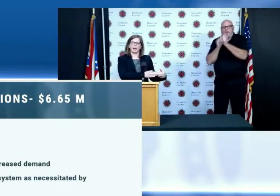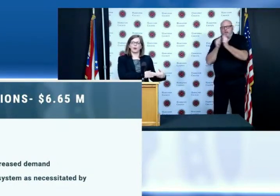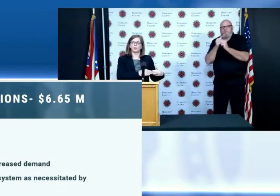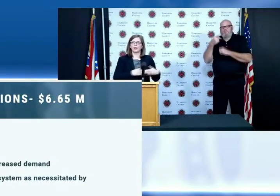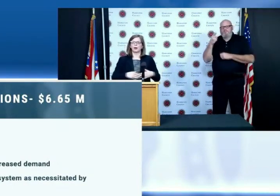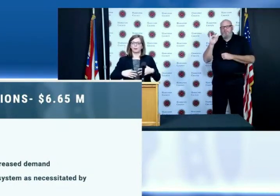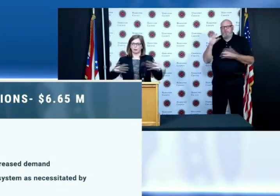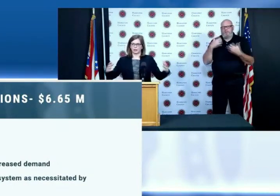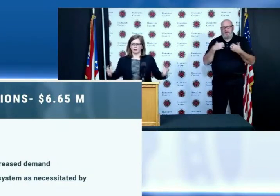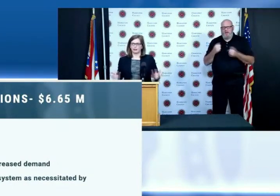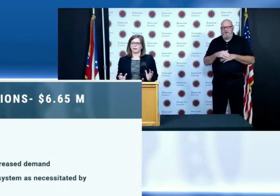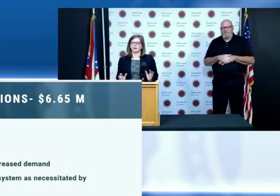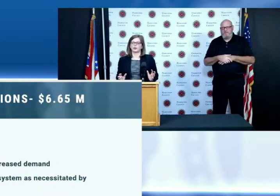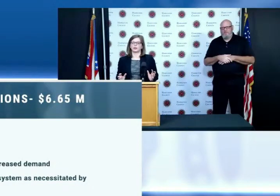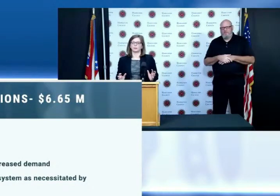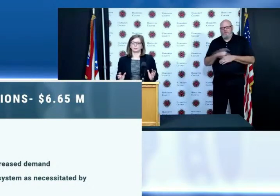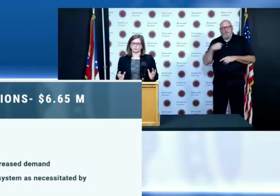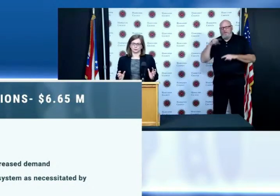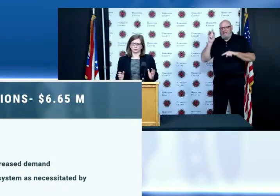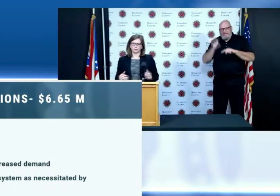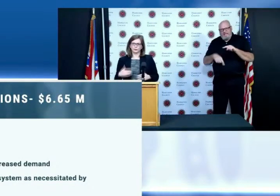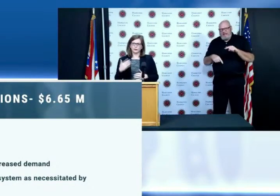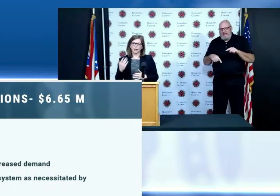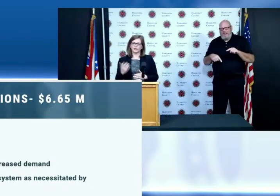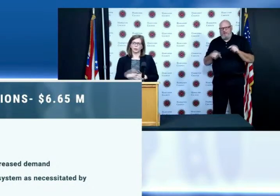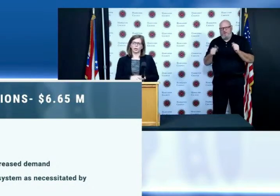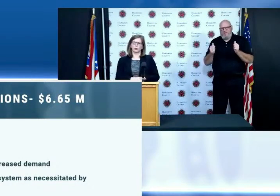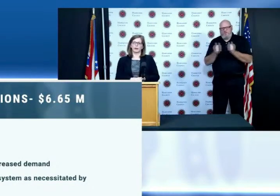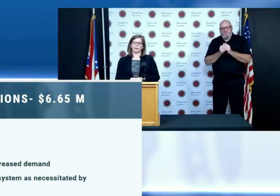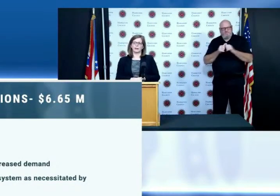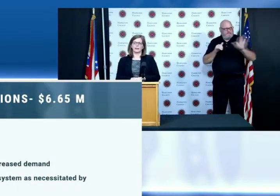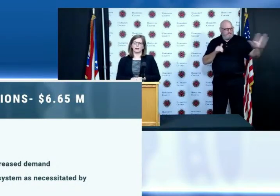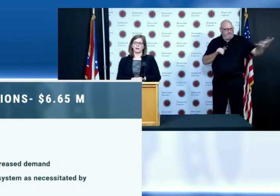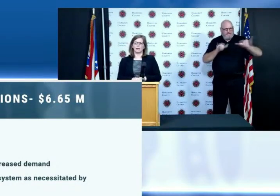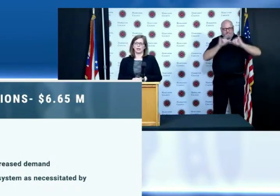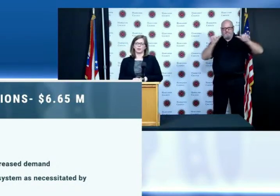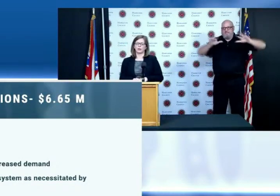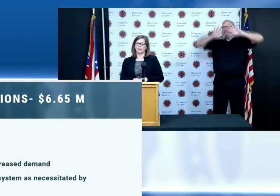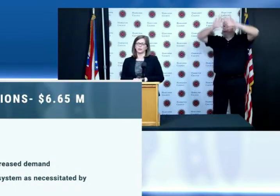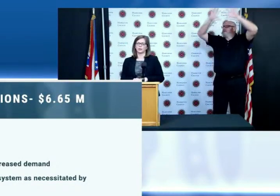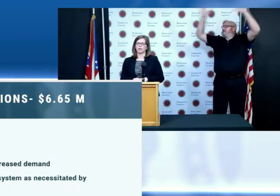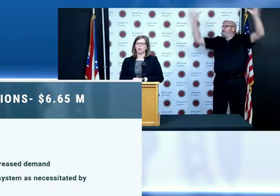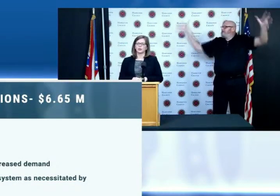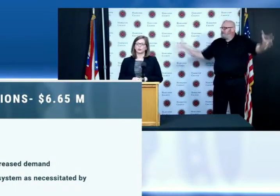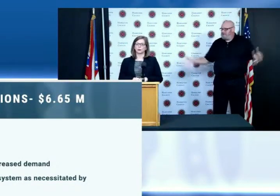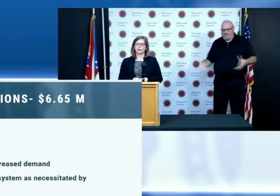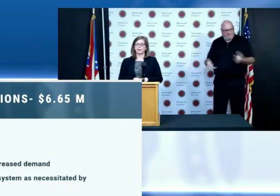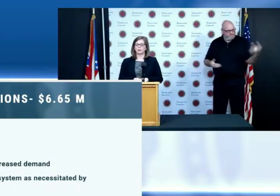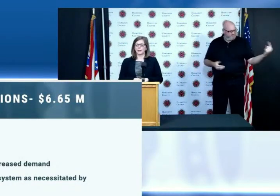Health without upgrading the entire system and so we are recommending 800,000 to provide for that